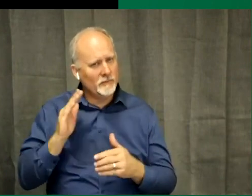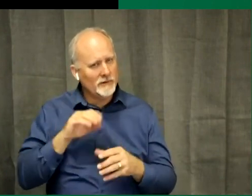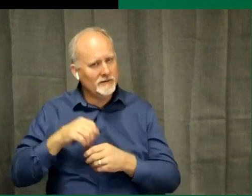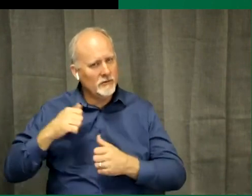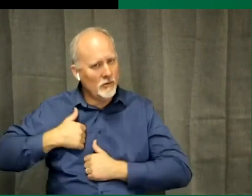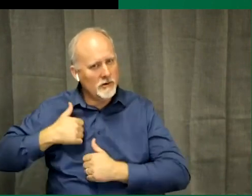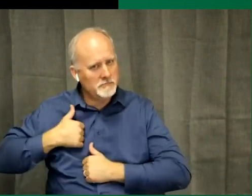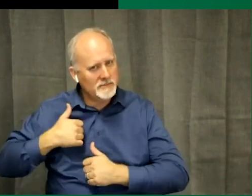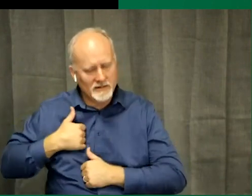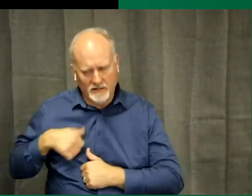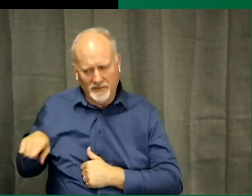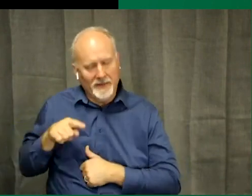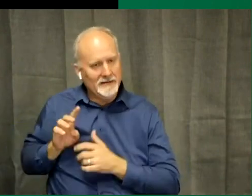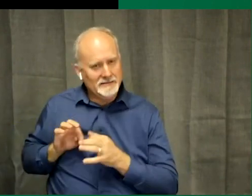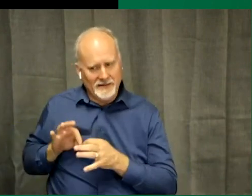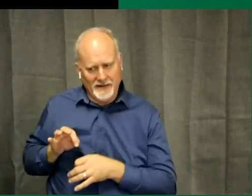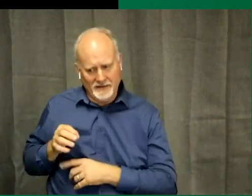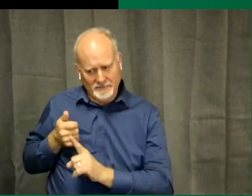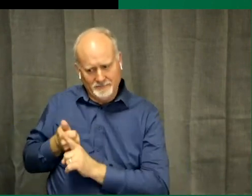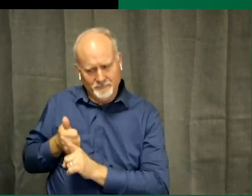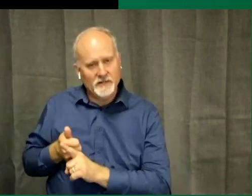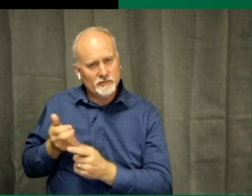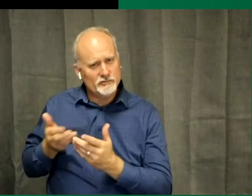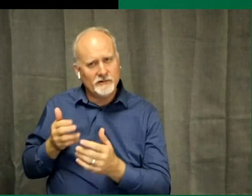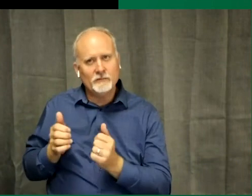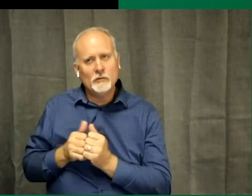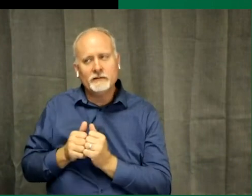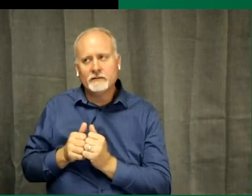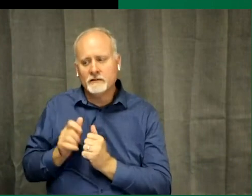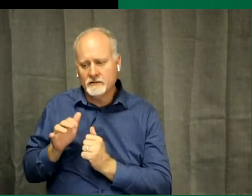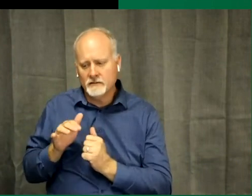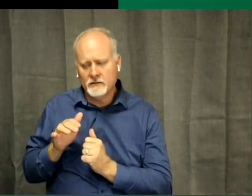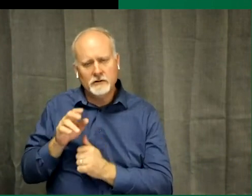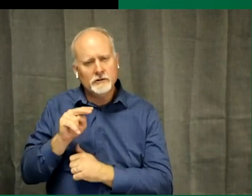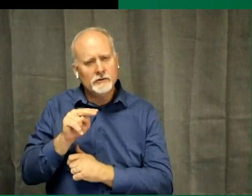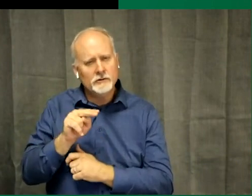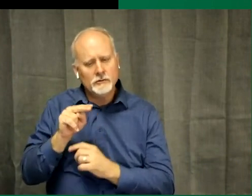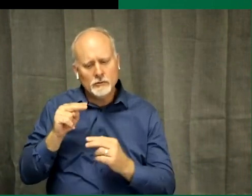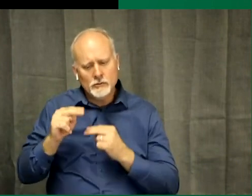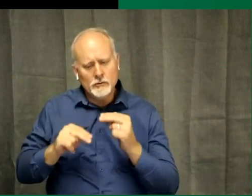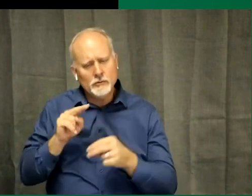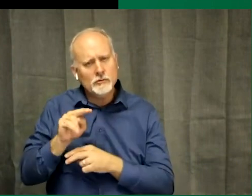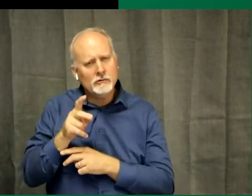and said that he or she had served with nuclear waste and other things and had to wear suits to